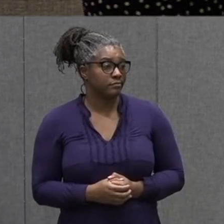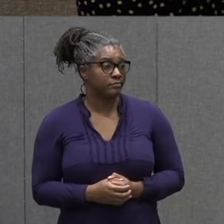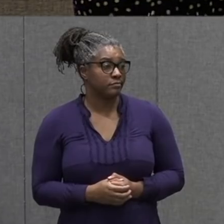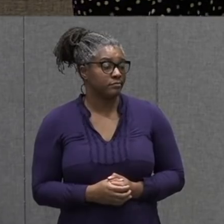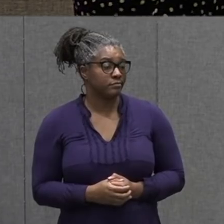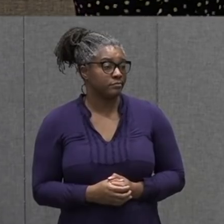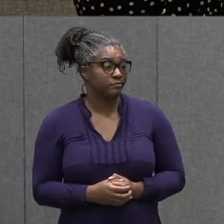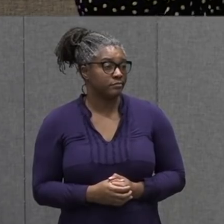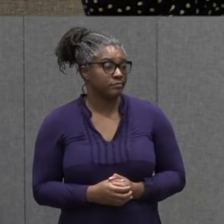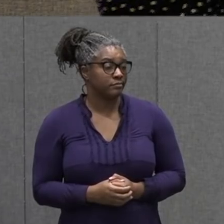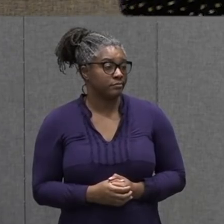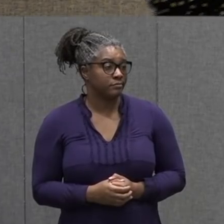Then finally.